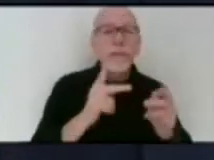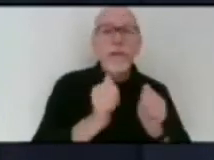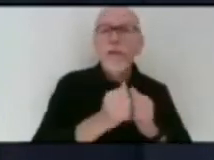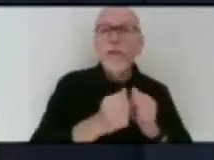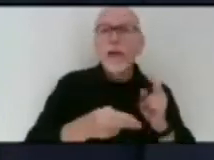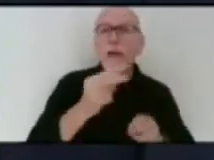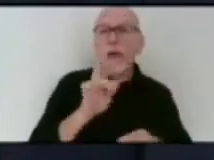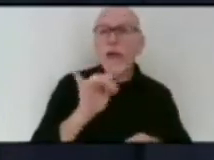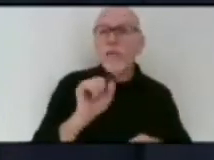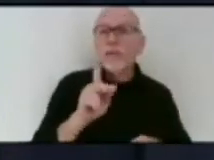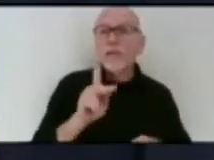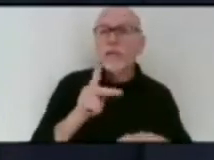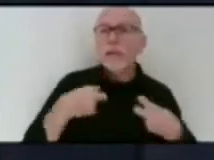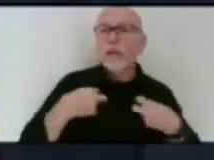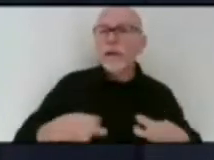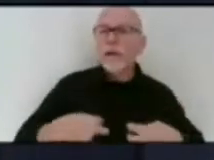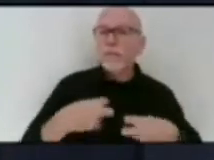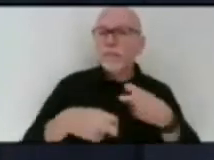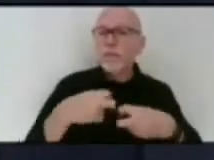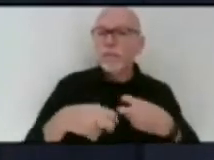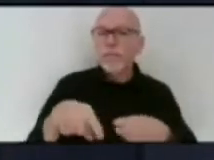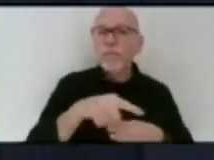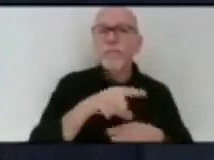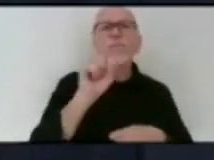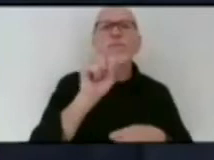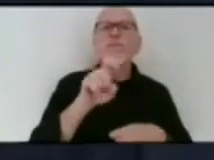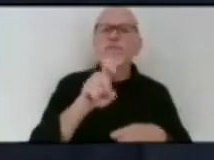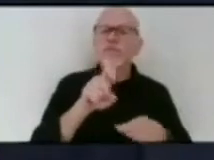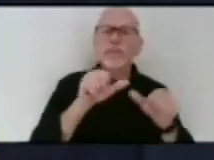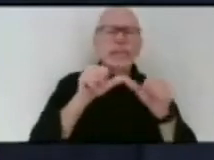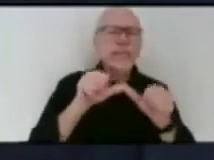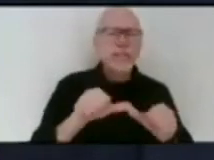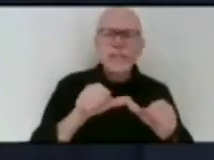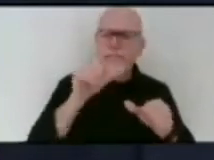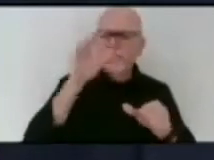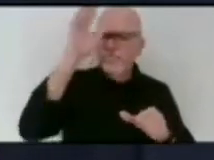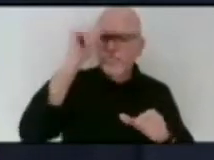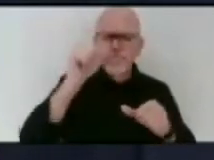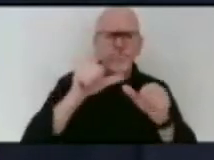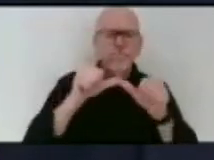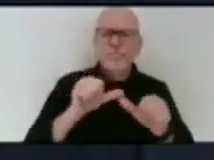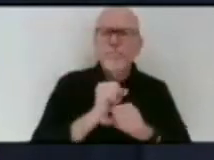conditions should remain vigilant about protecting their exposure to cove it.